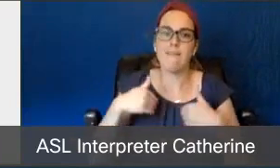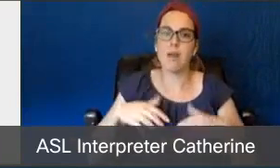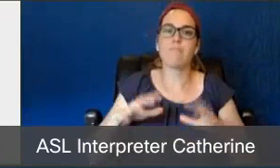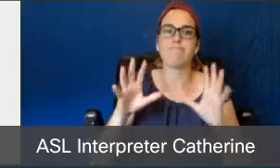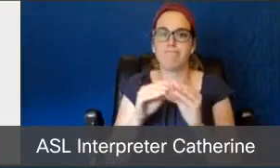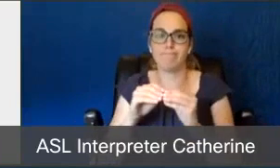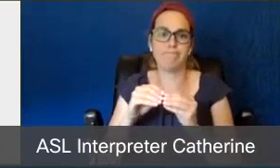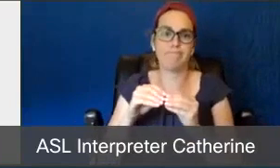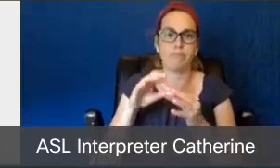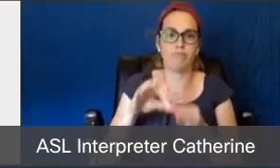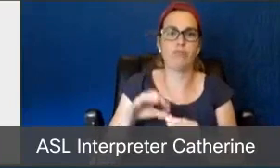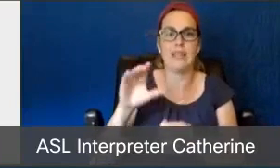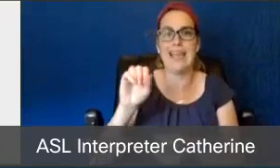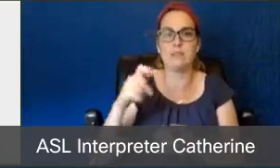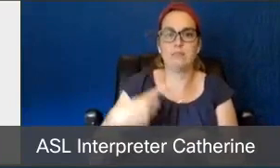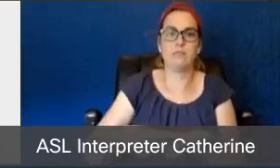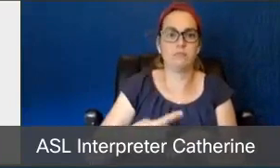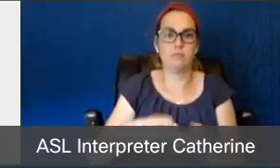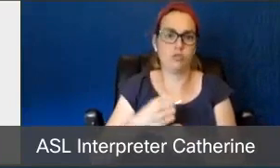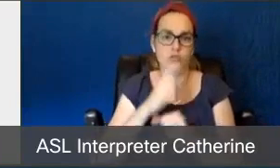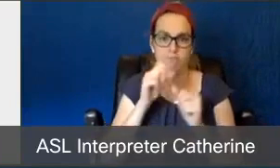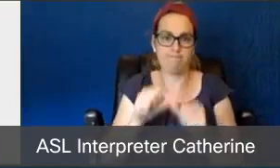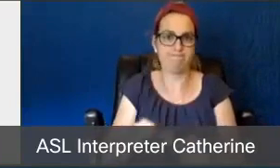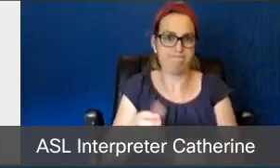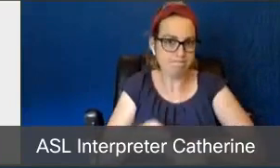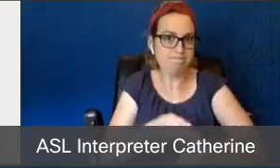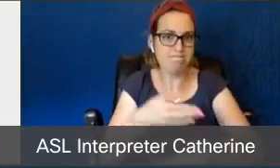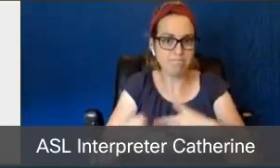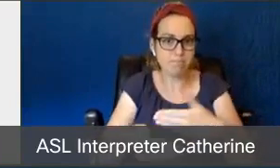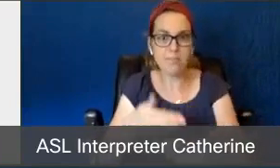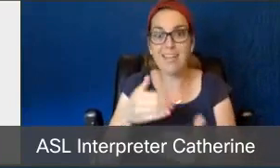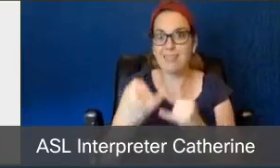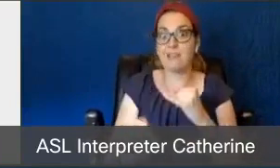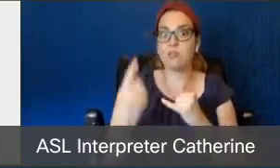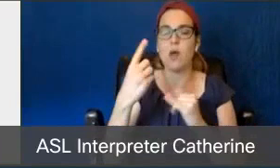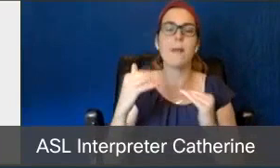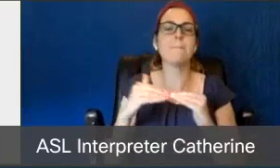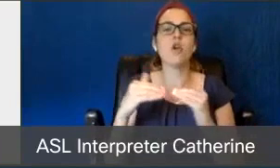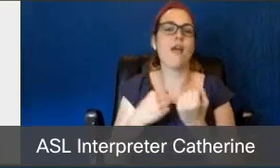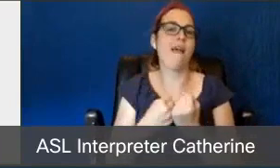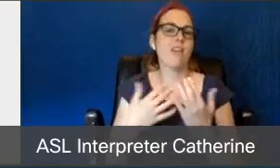And I'm glad this is the last one, you have to have peer advocates. Again, as well as we think we're trying to deliver